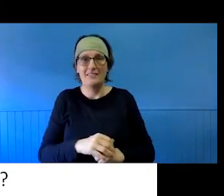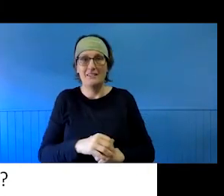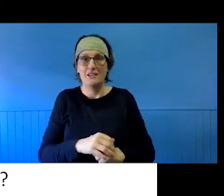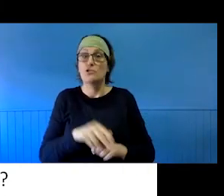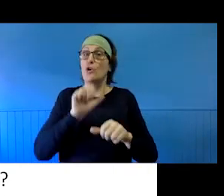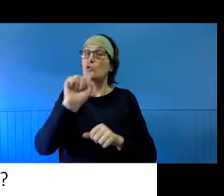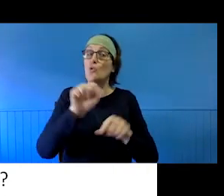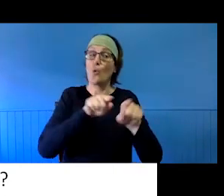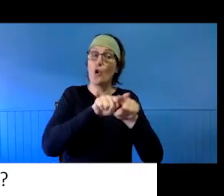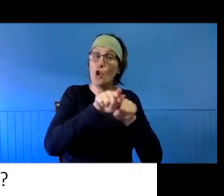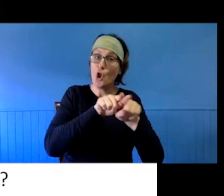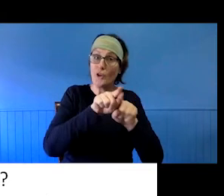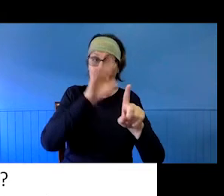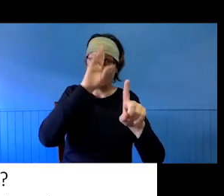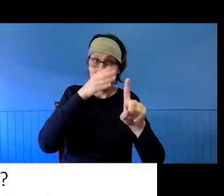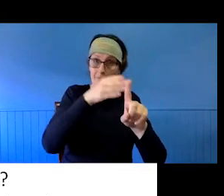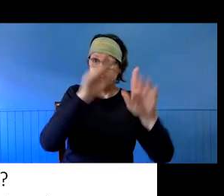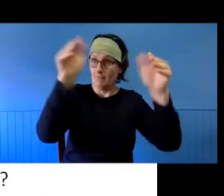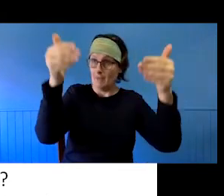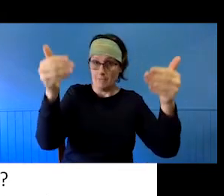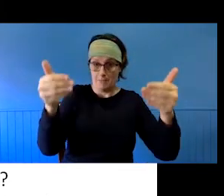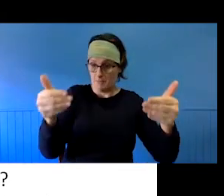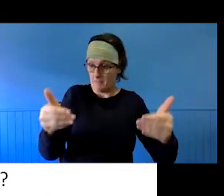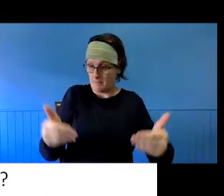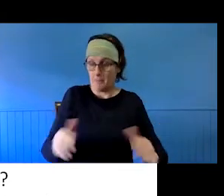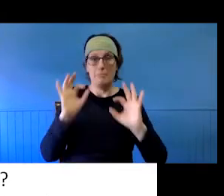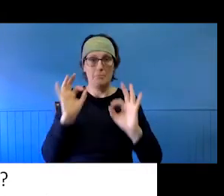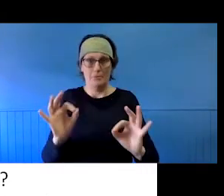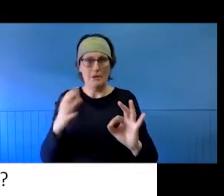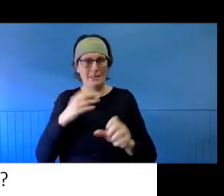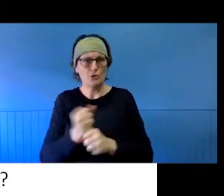There's all of this large interweaving that needs to happen.